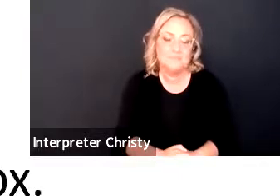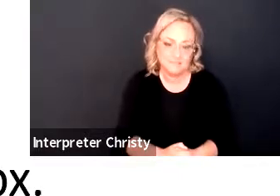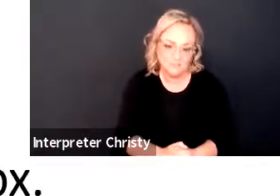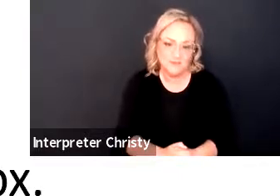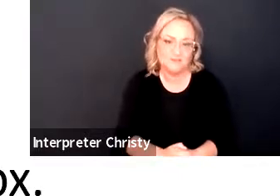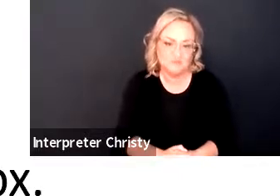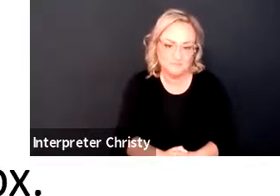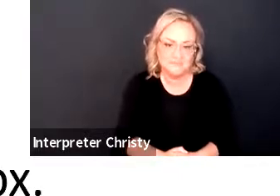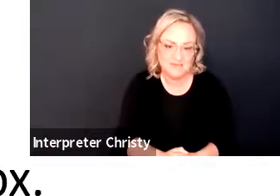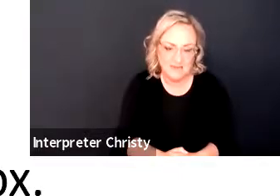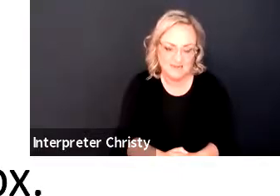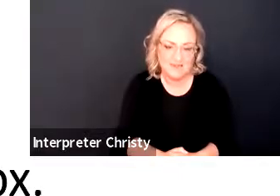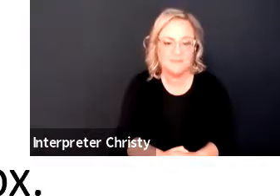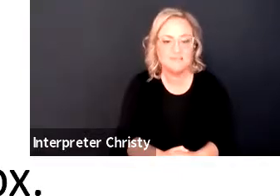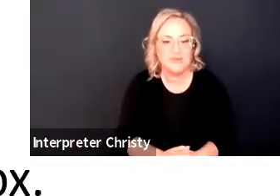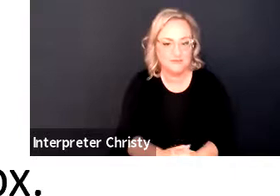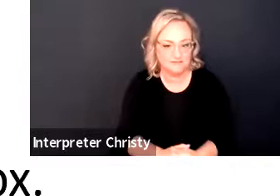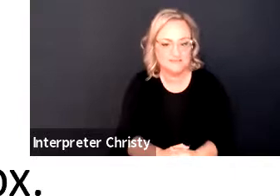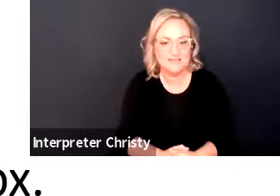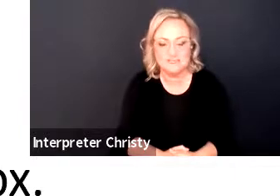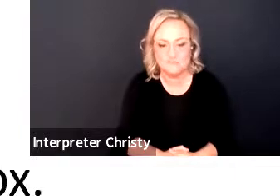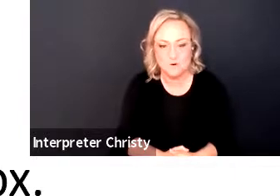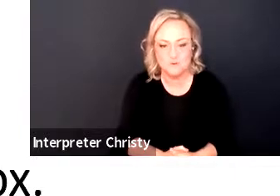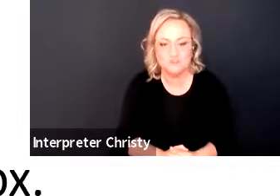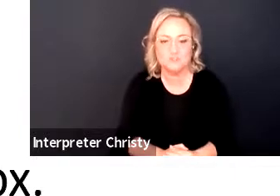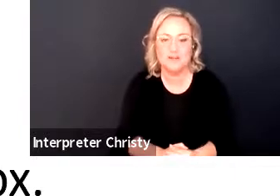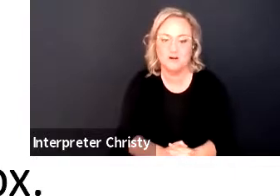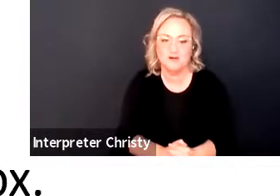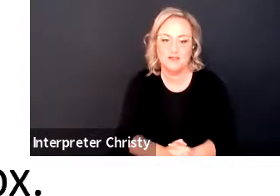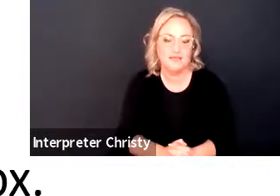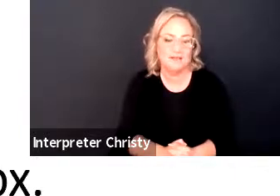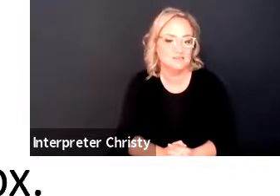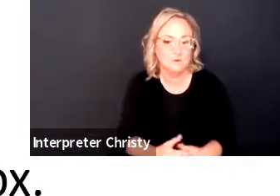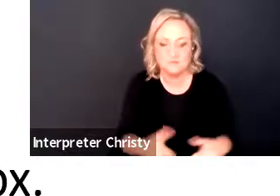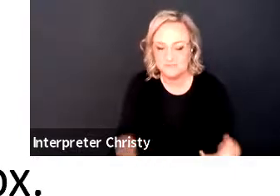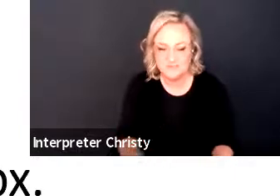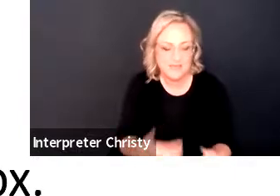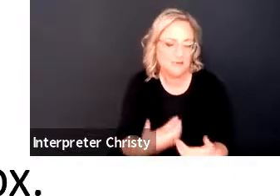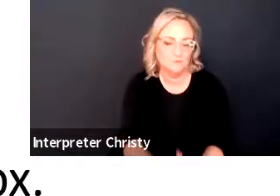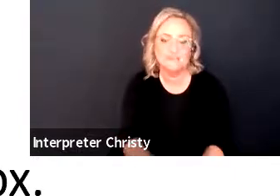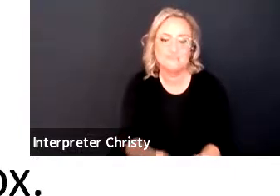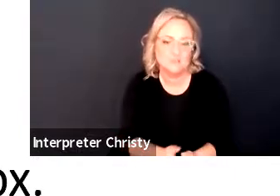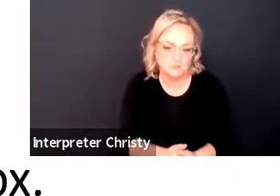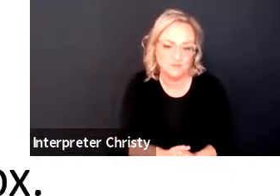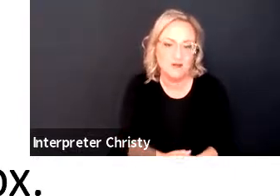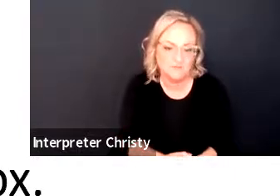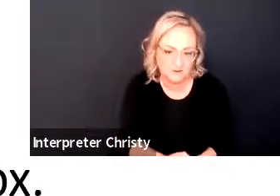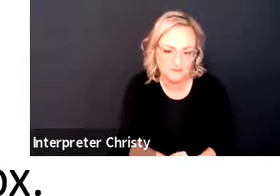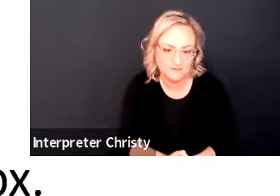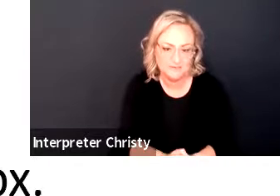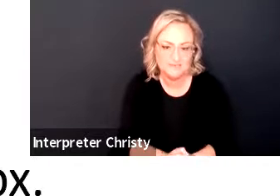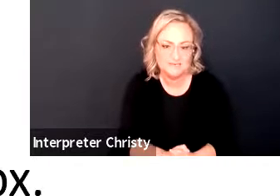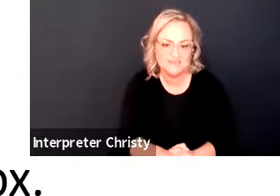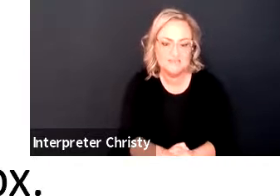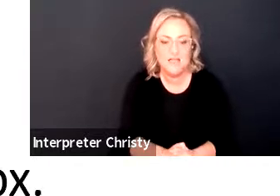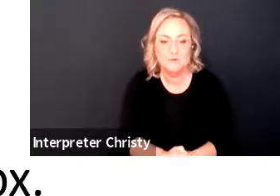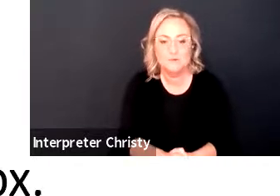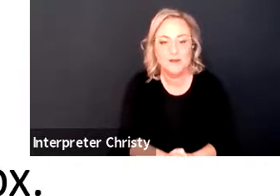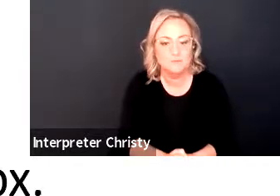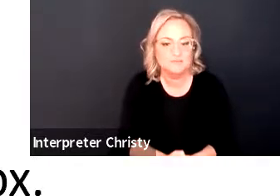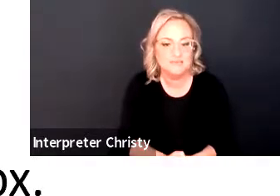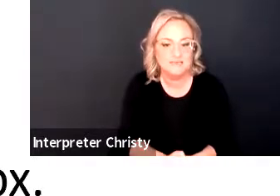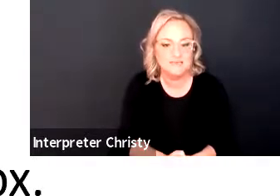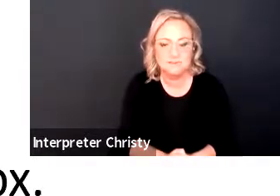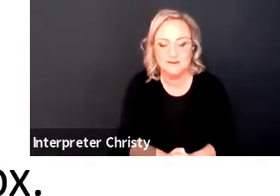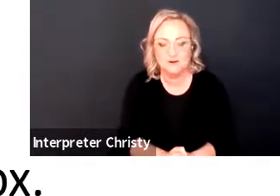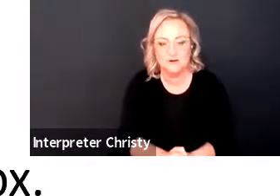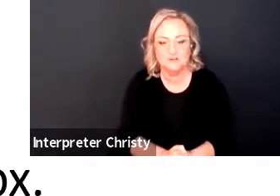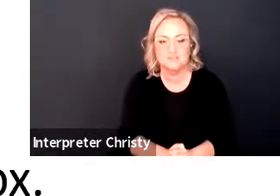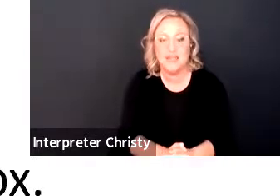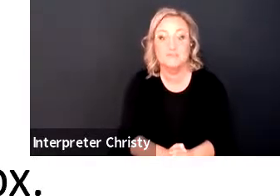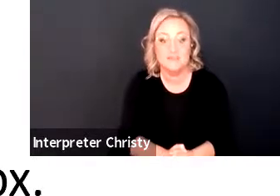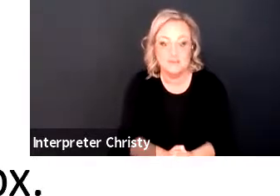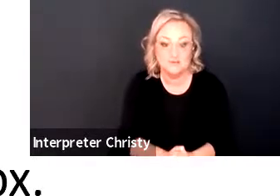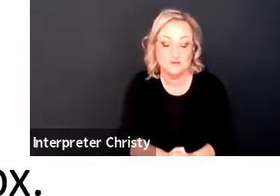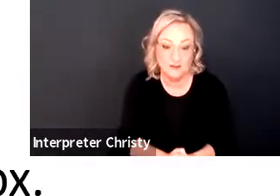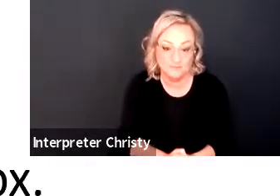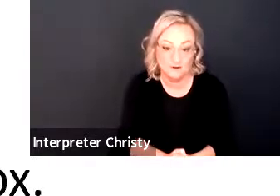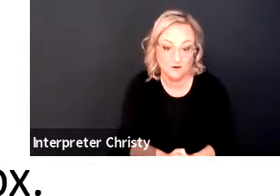Interpreter Christy : that's what I took from tonight, and these panelists that spoke shared and exposed and really disclose a lot of their experiences and we were able to see these barriers and the needs that are out there.